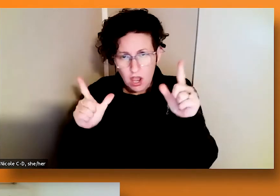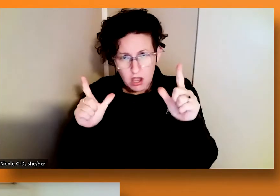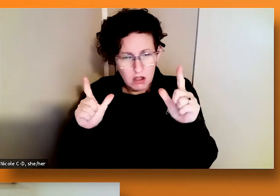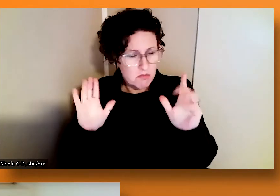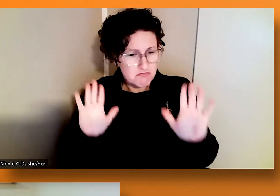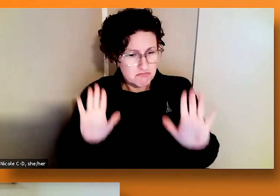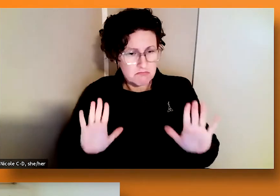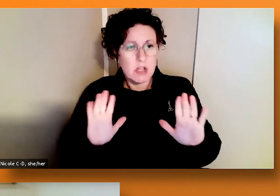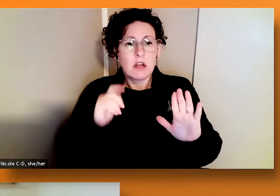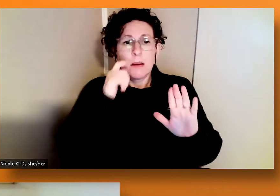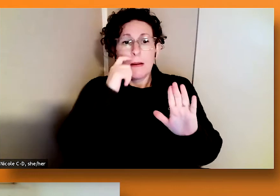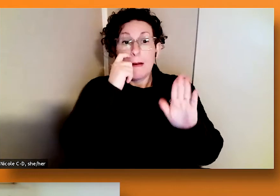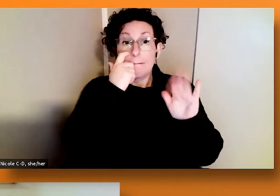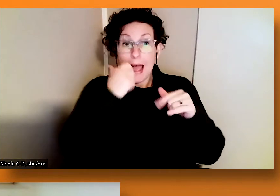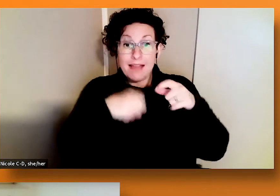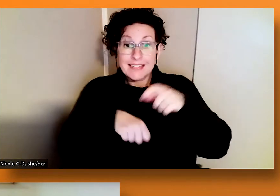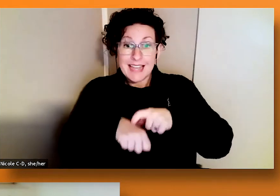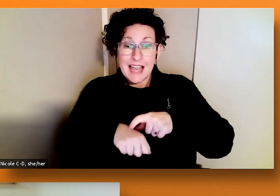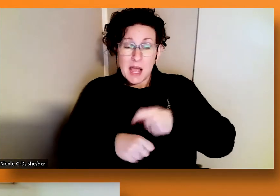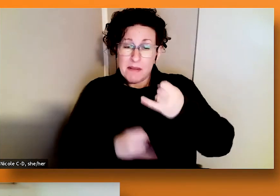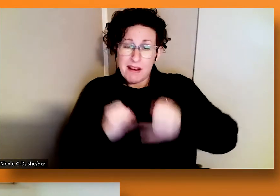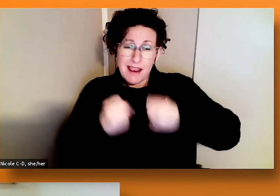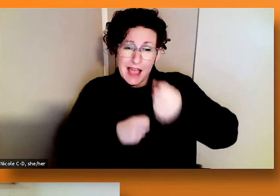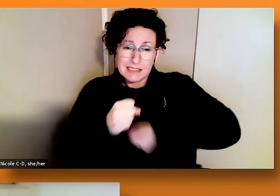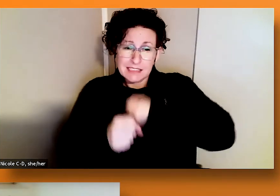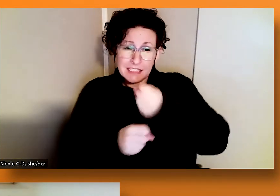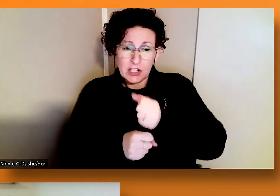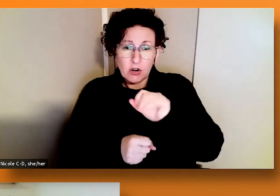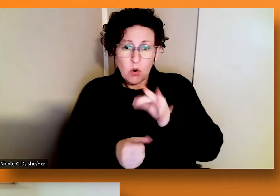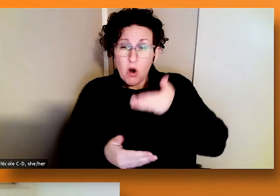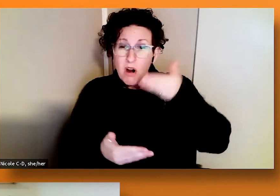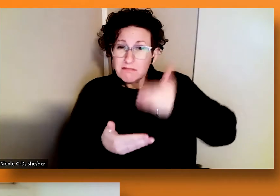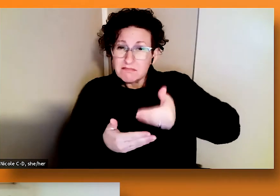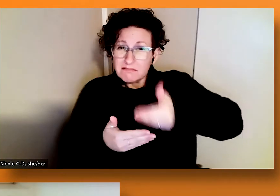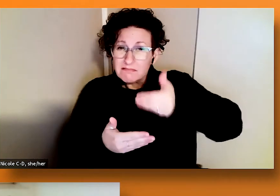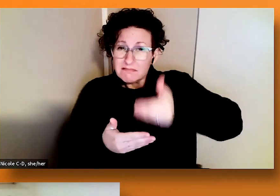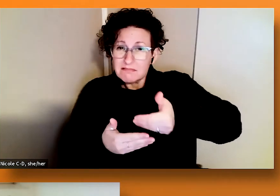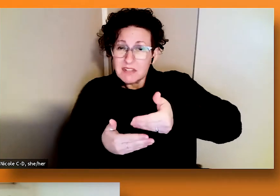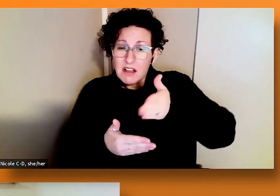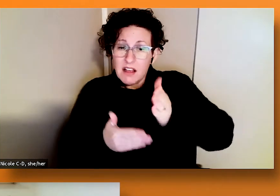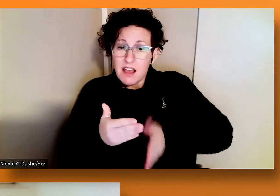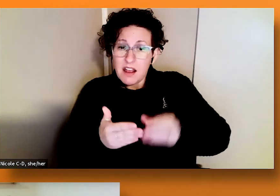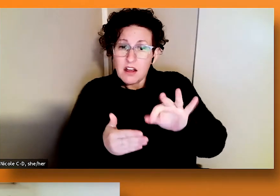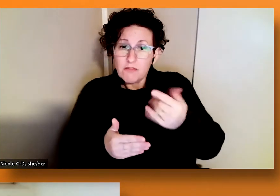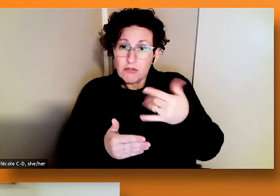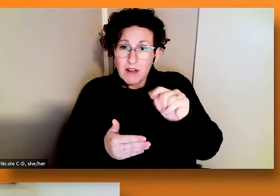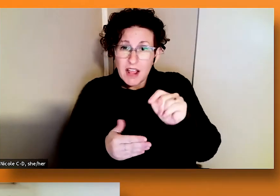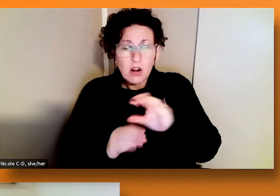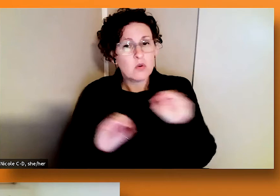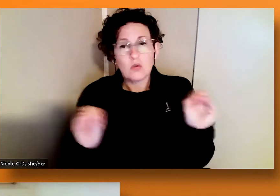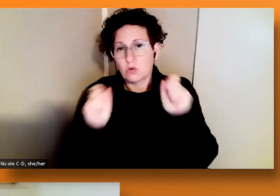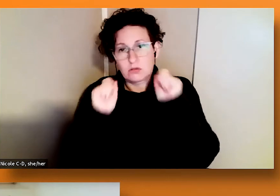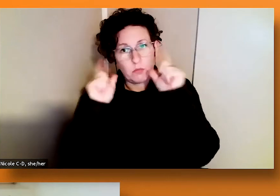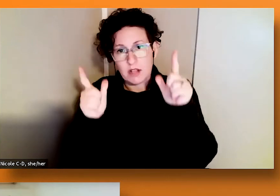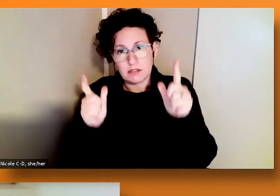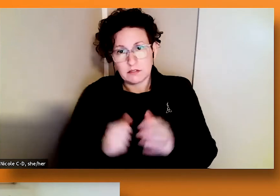so that by the time we get to the last year of the grant or towards the end of the grant, we don't have surprises.